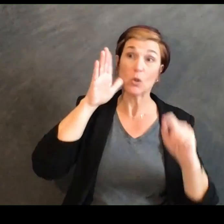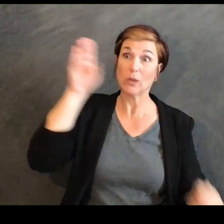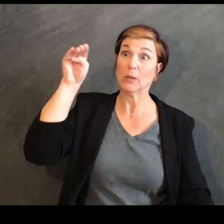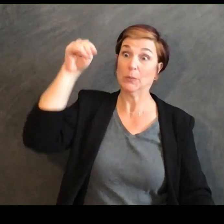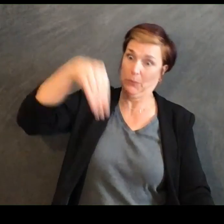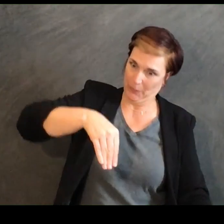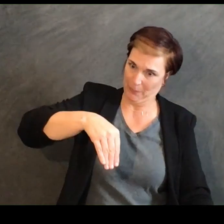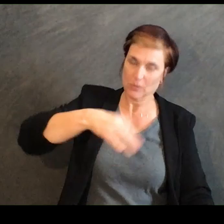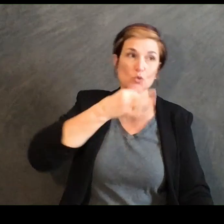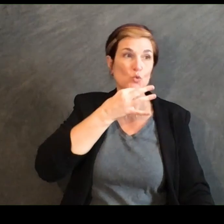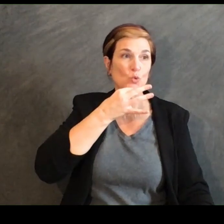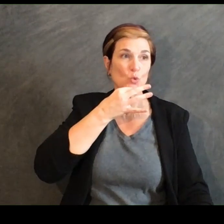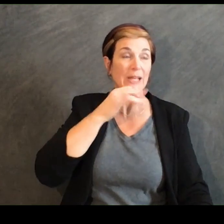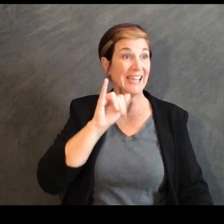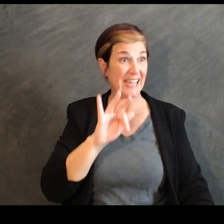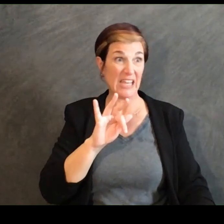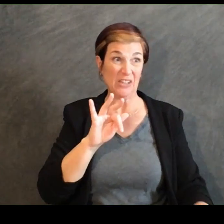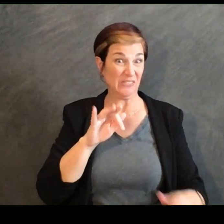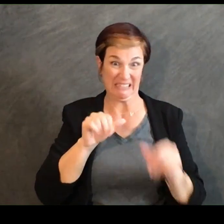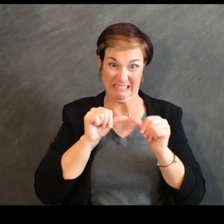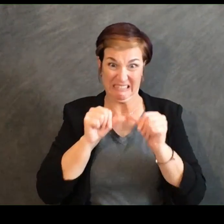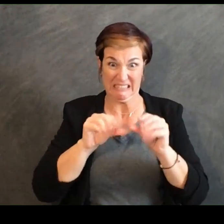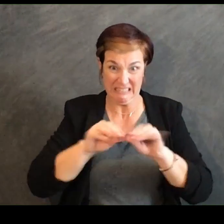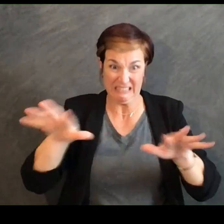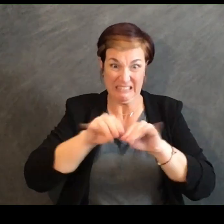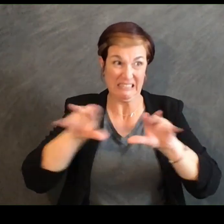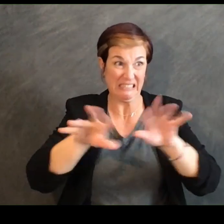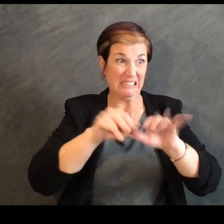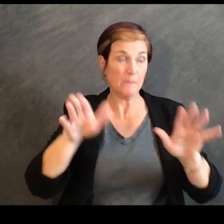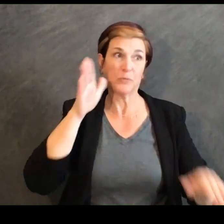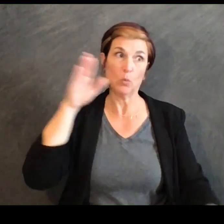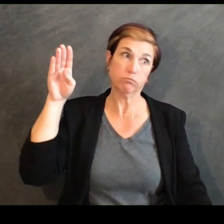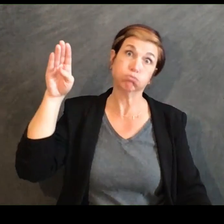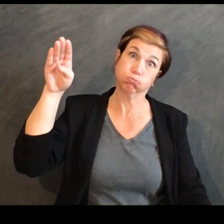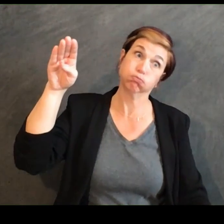but these kind of things generally run out in a few months hopefully we'll make